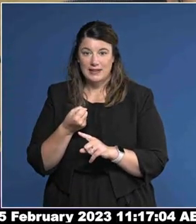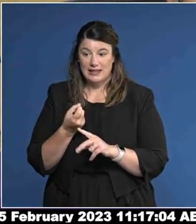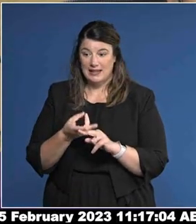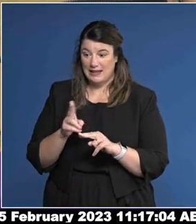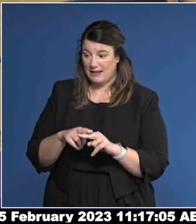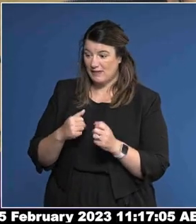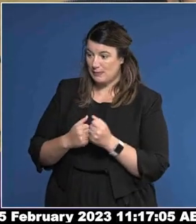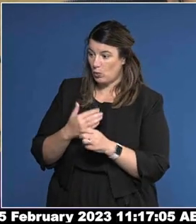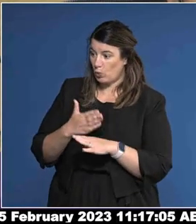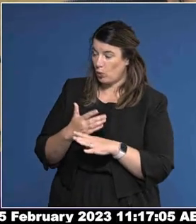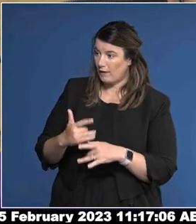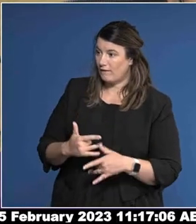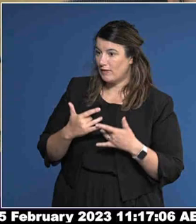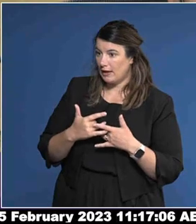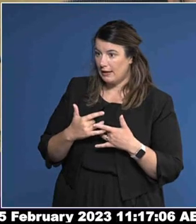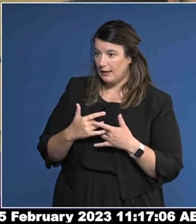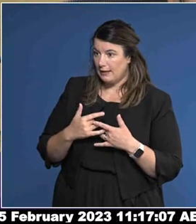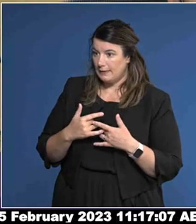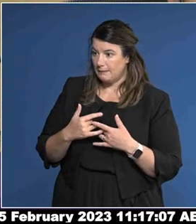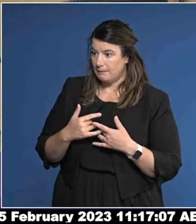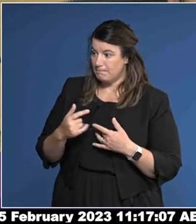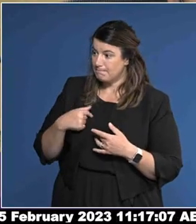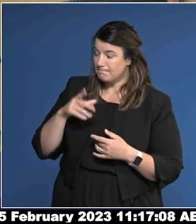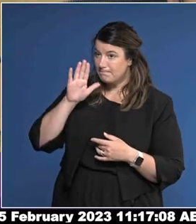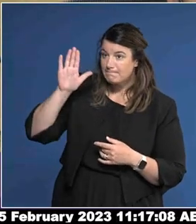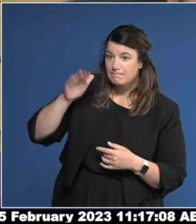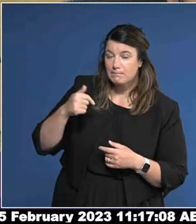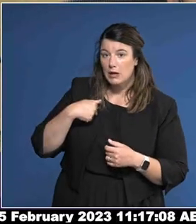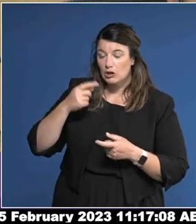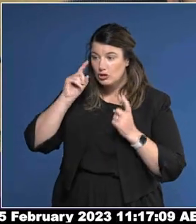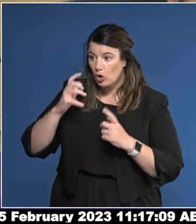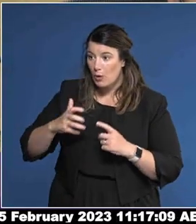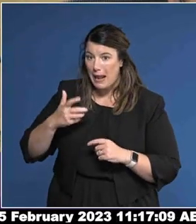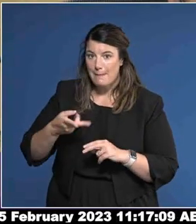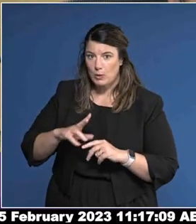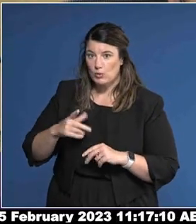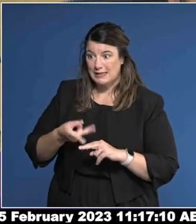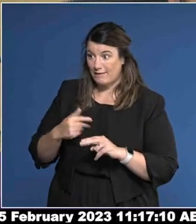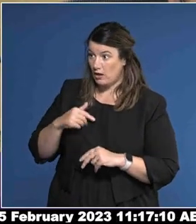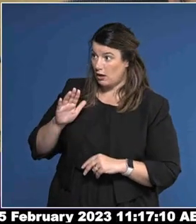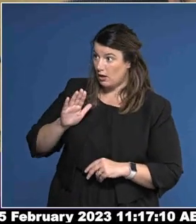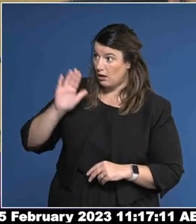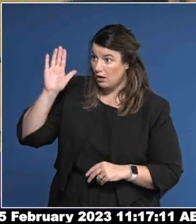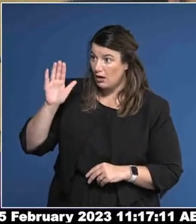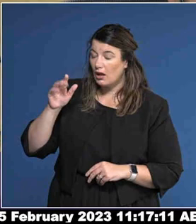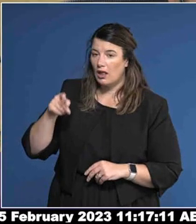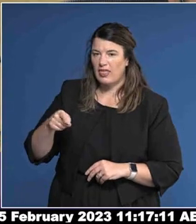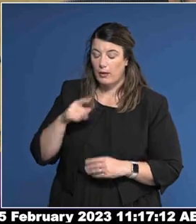that they could raise concerns or raise complaints in the fear that they might not receive particular shifts.